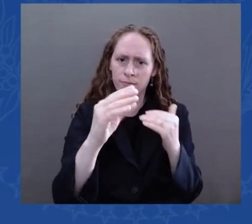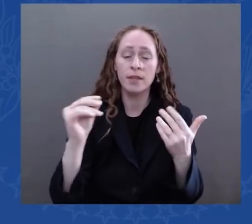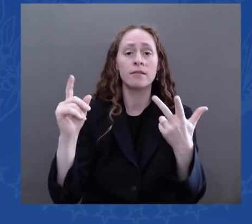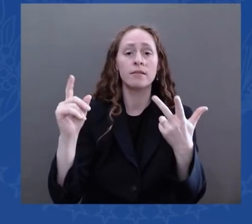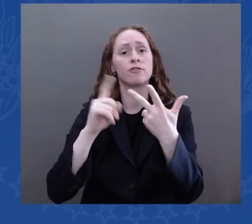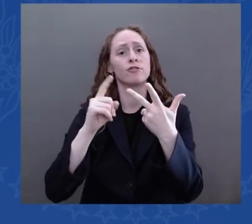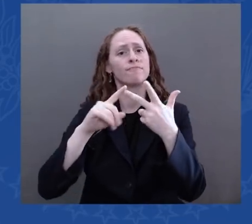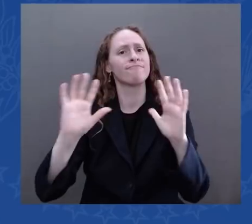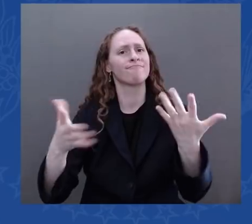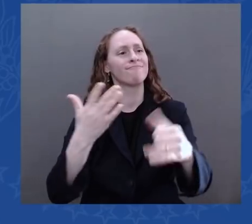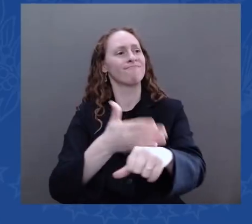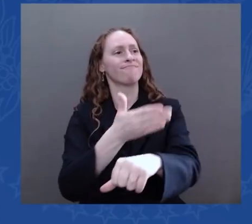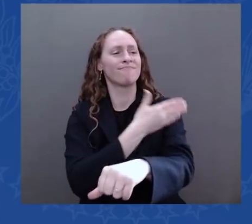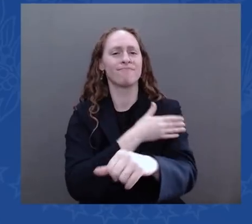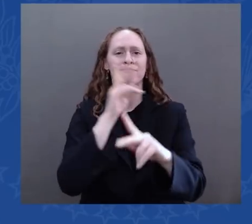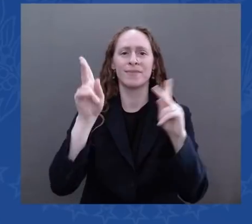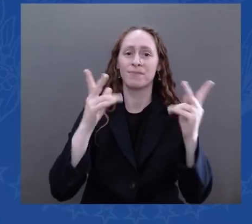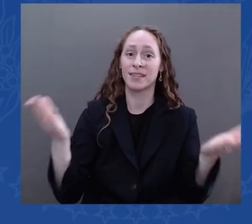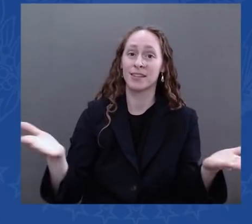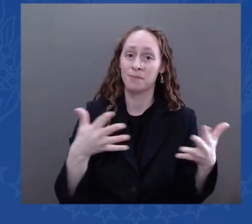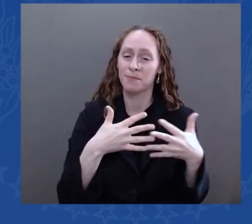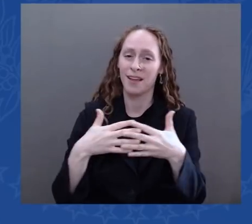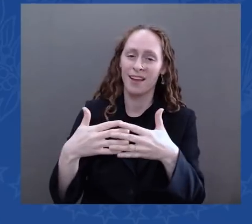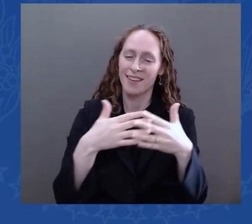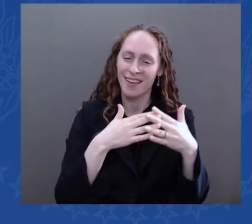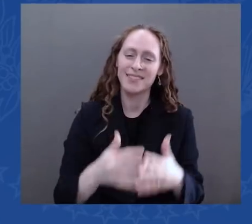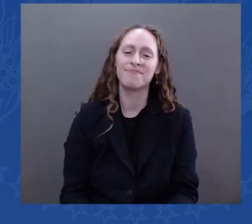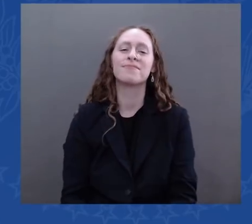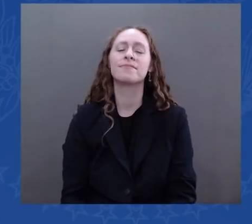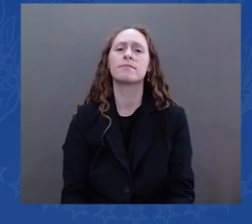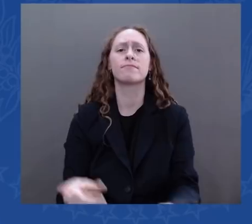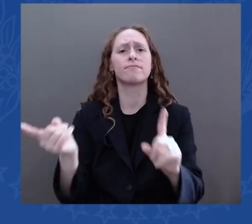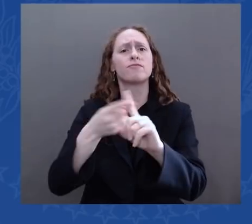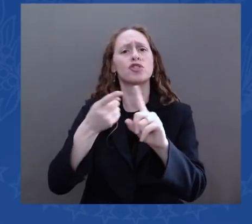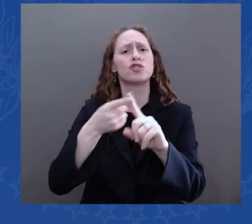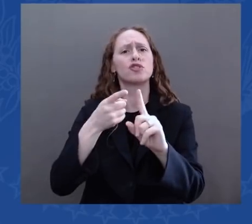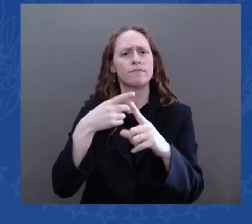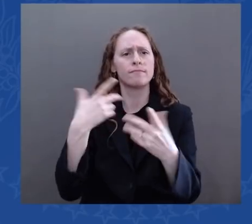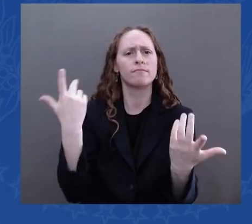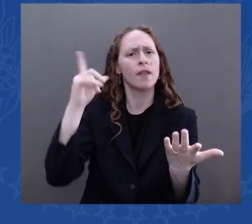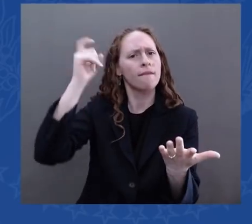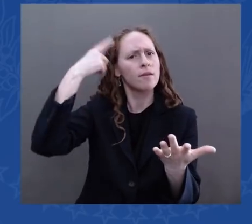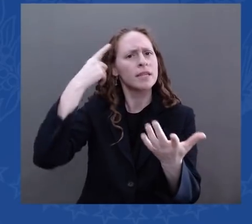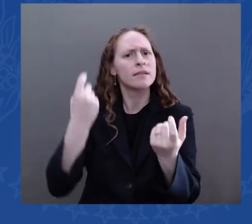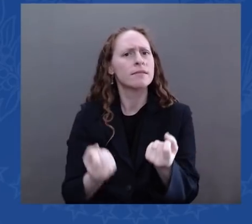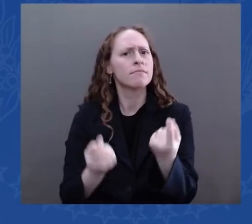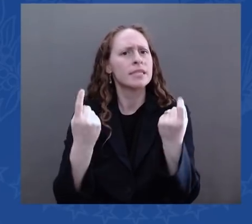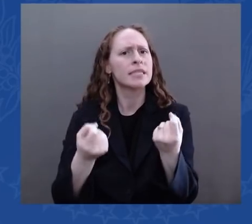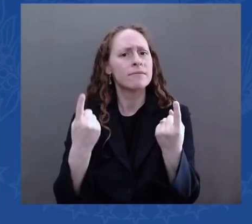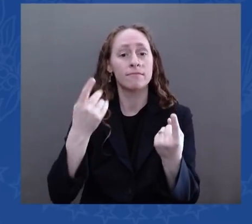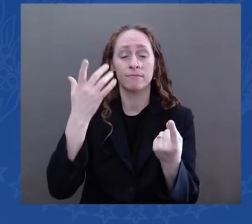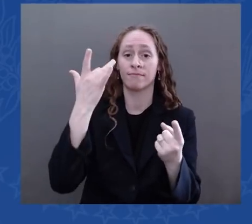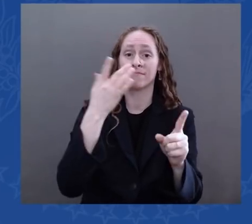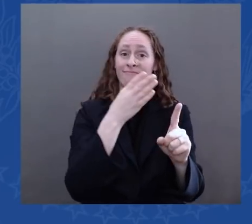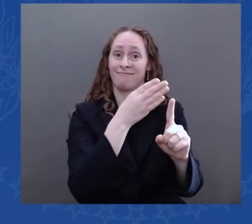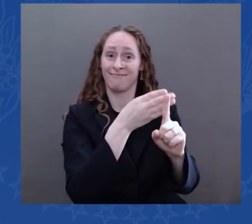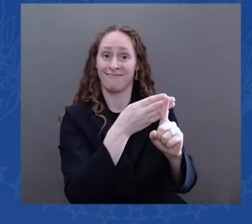The previous administration, as you all know, ran up record budget deficits. In fact, the deficit went up every year under my predecessor.